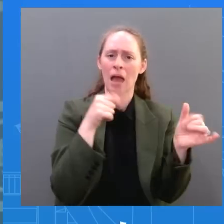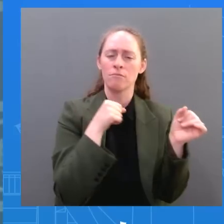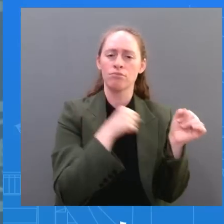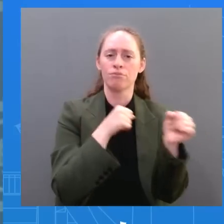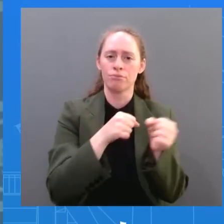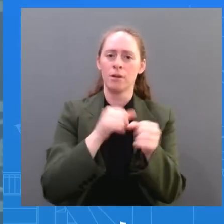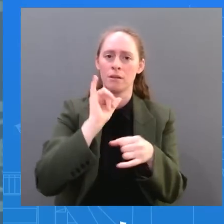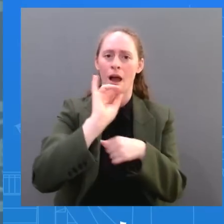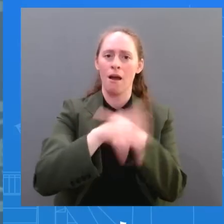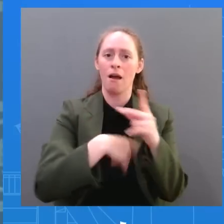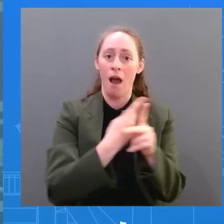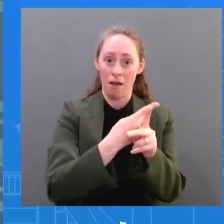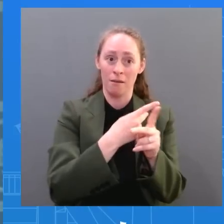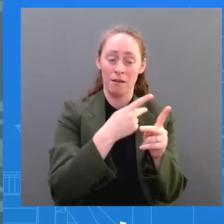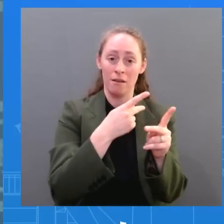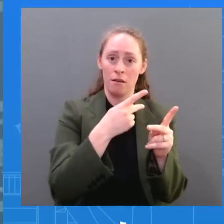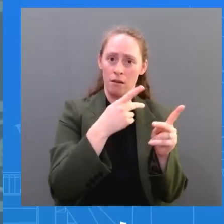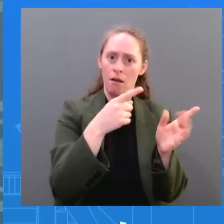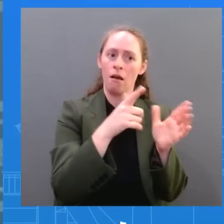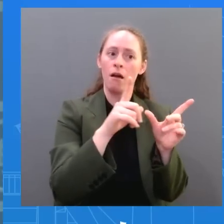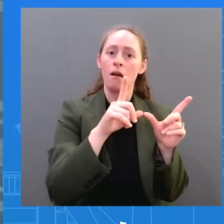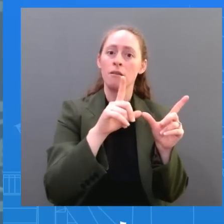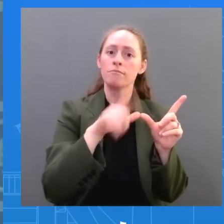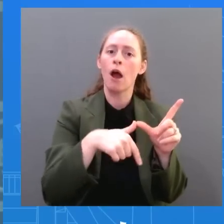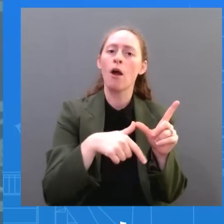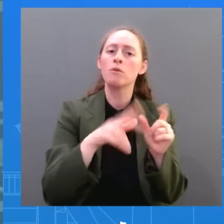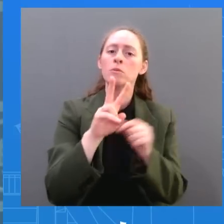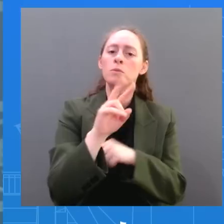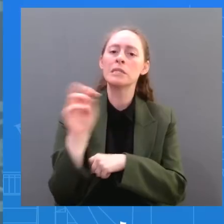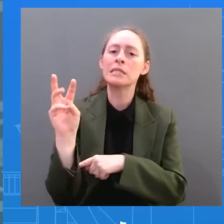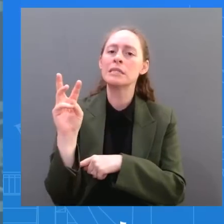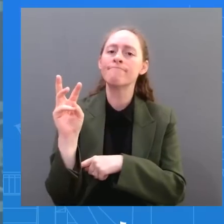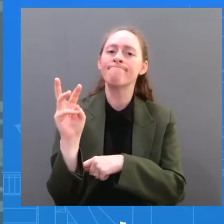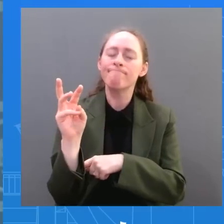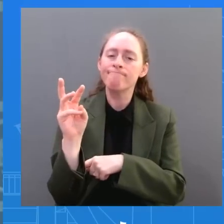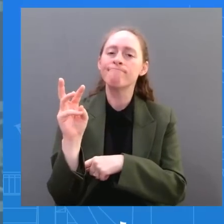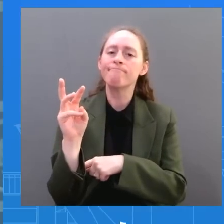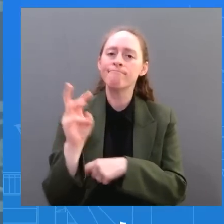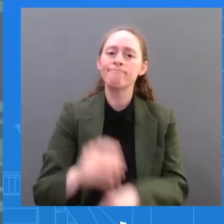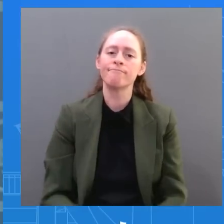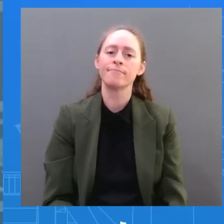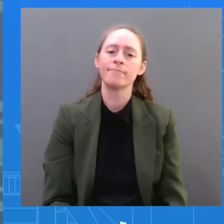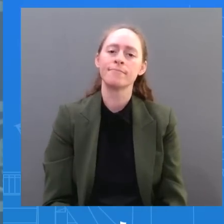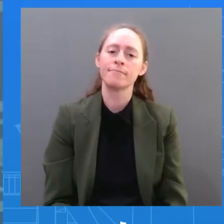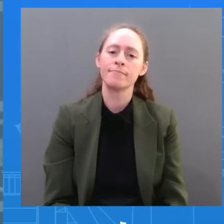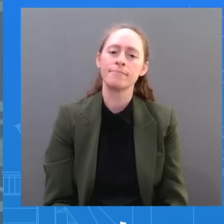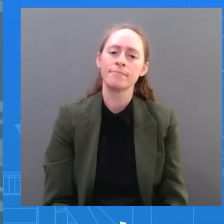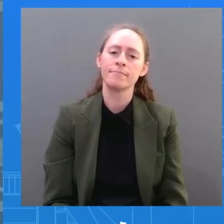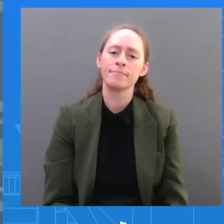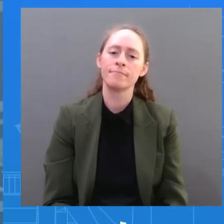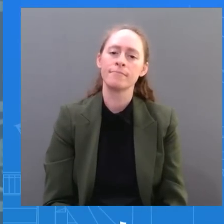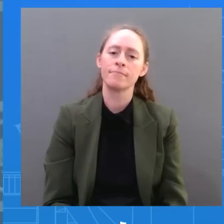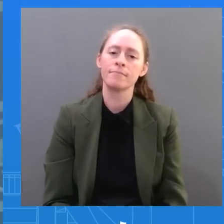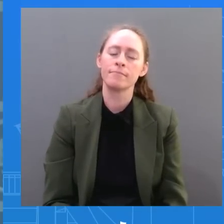And so, the President believes that we need -- we need to make sure that we ban assault weapons. Right? That is one of the things that's being reported